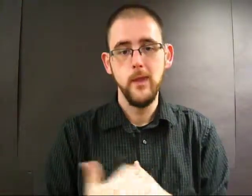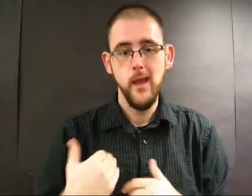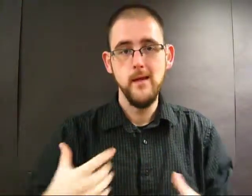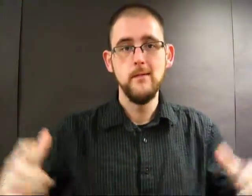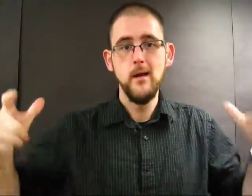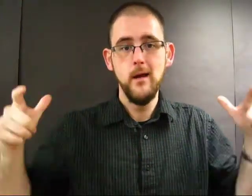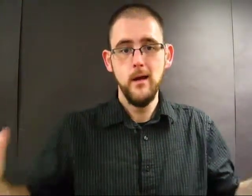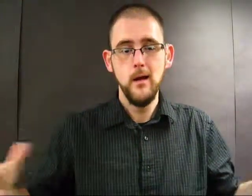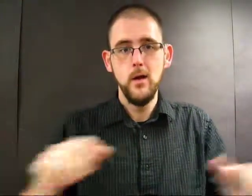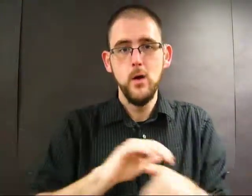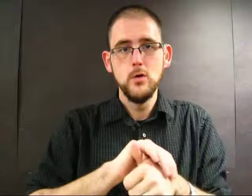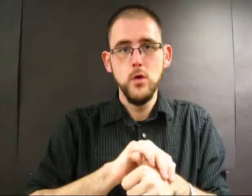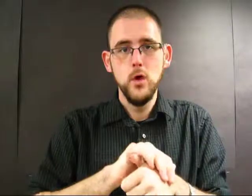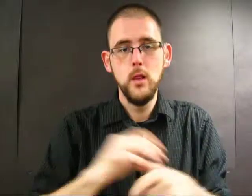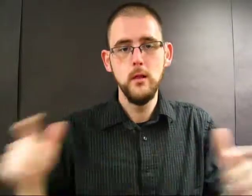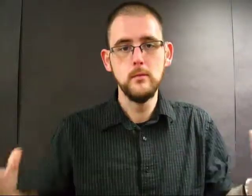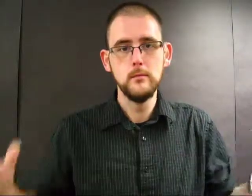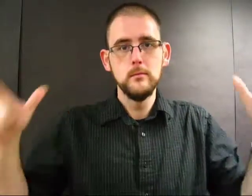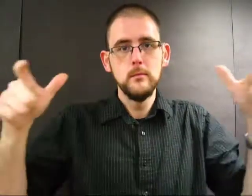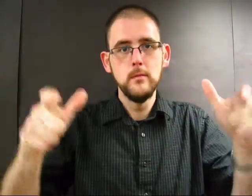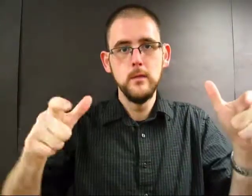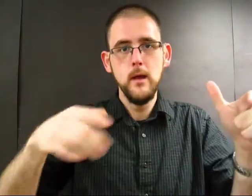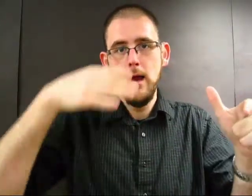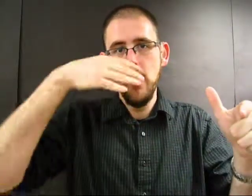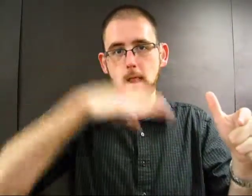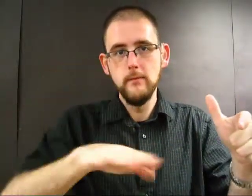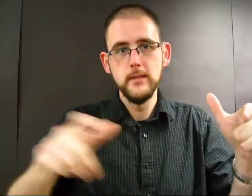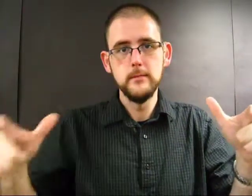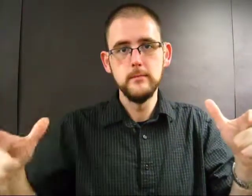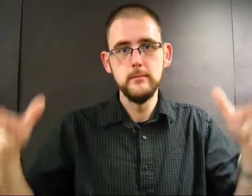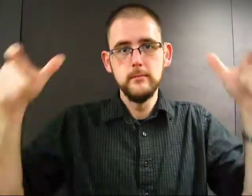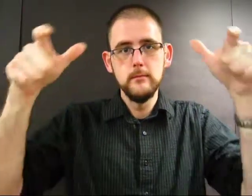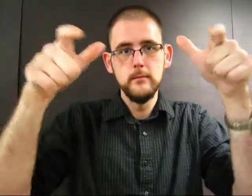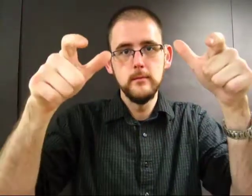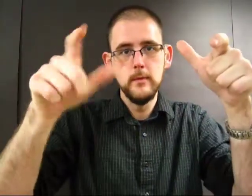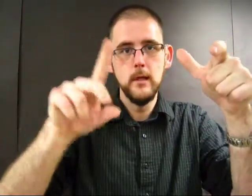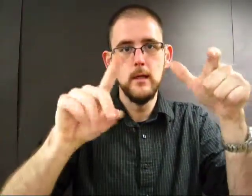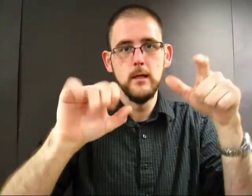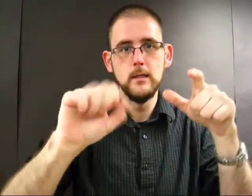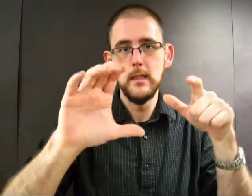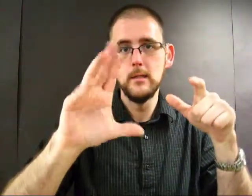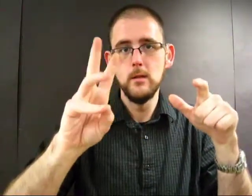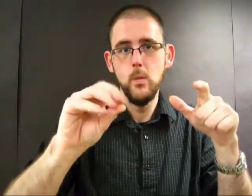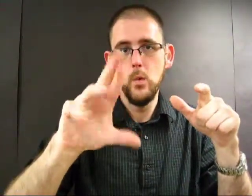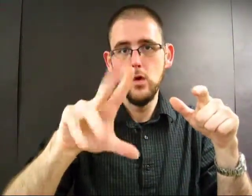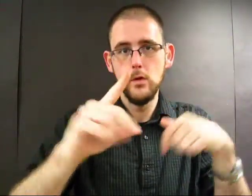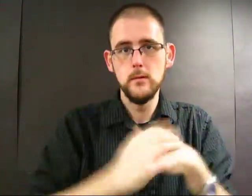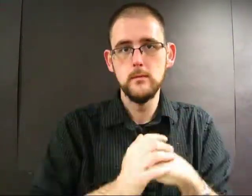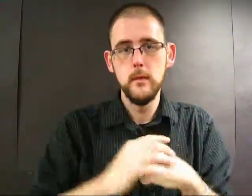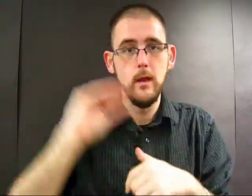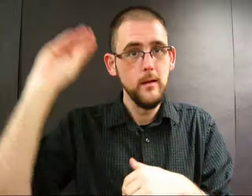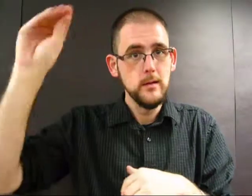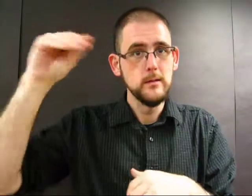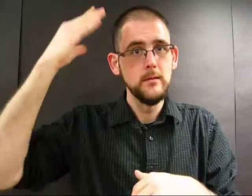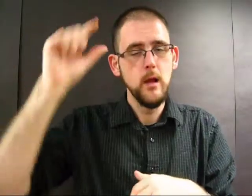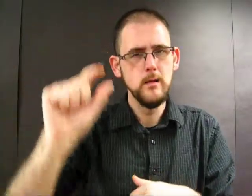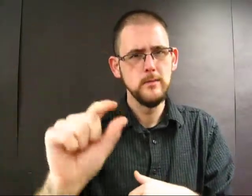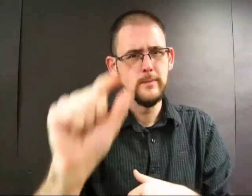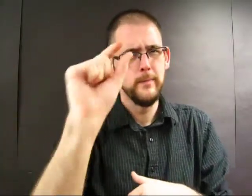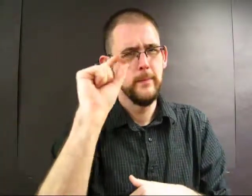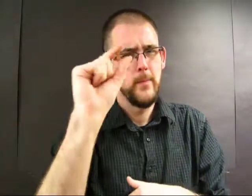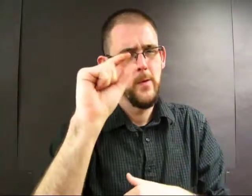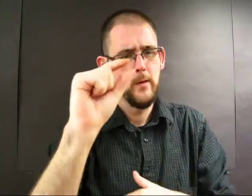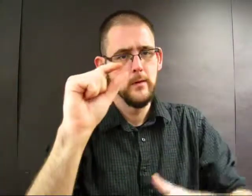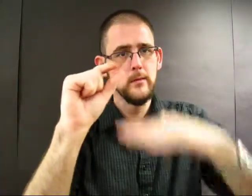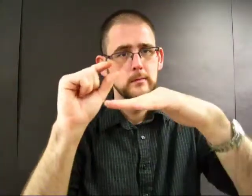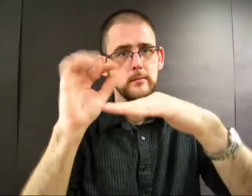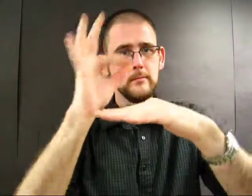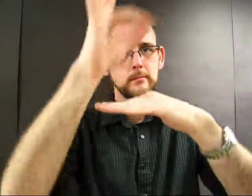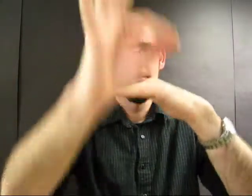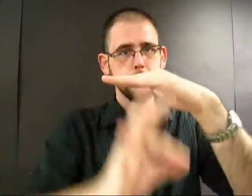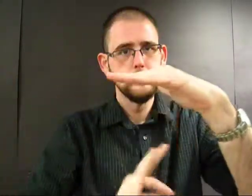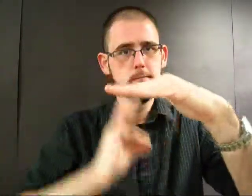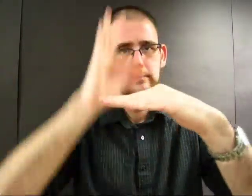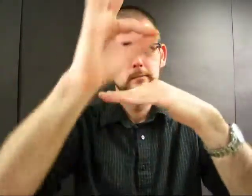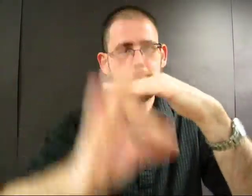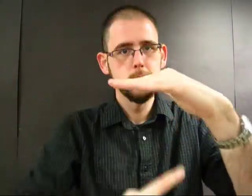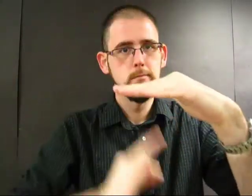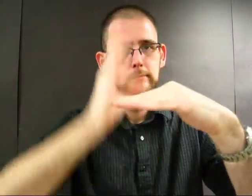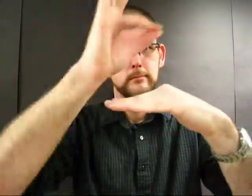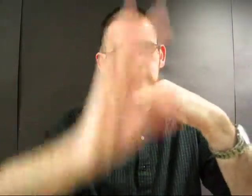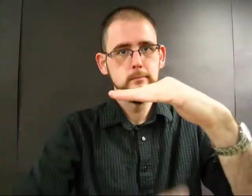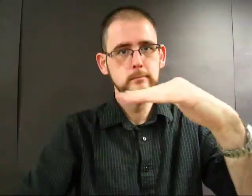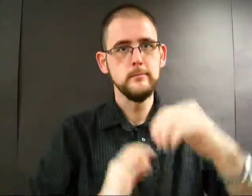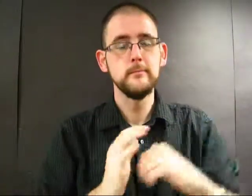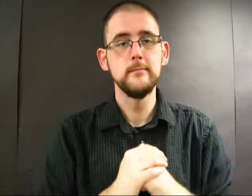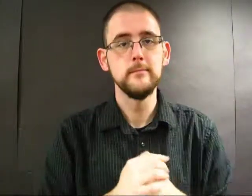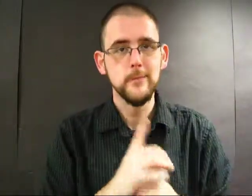So you have the turtle, elephants, and Discworld. The sun is tiny and orbits the disc.